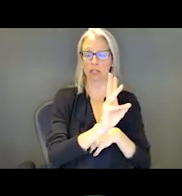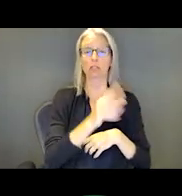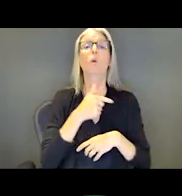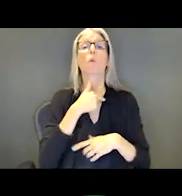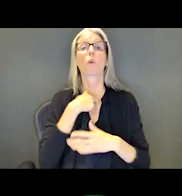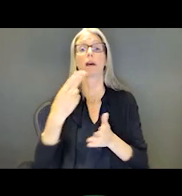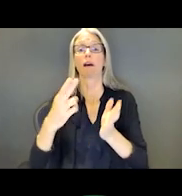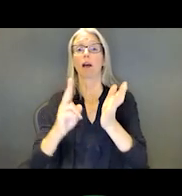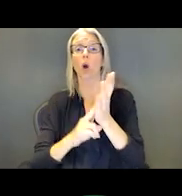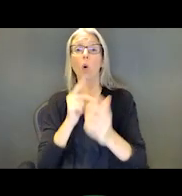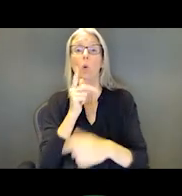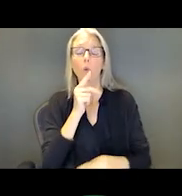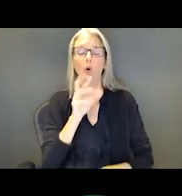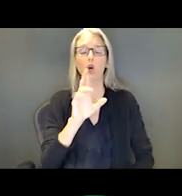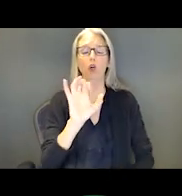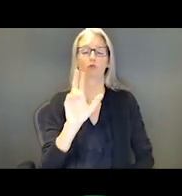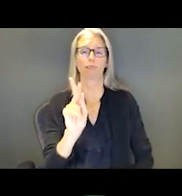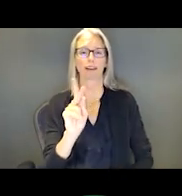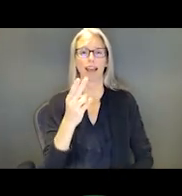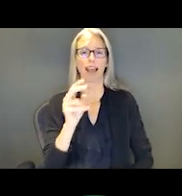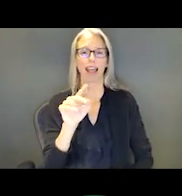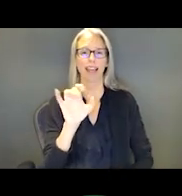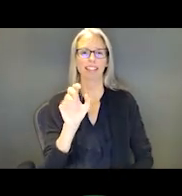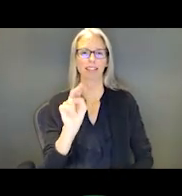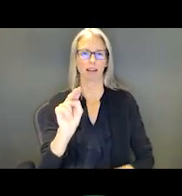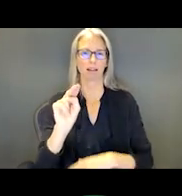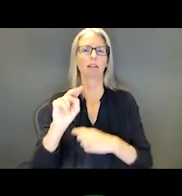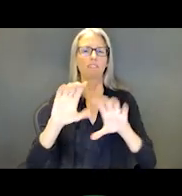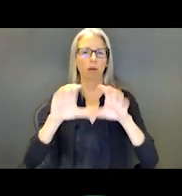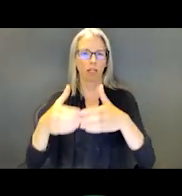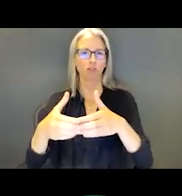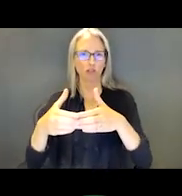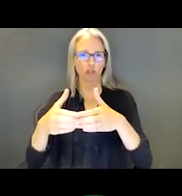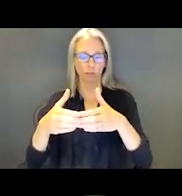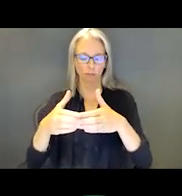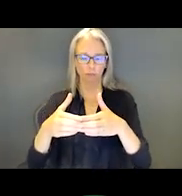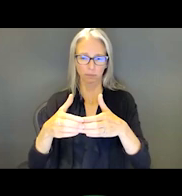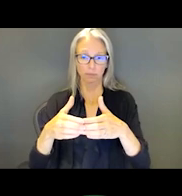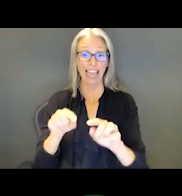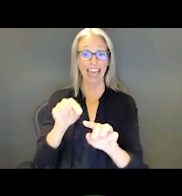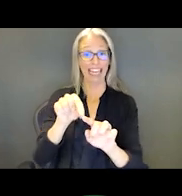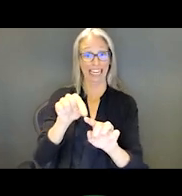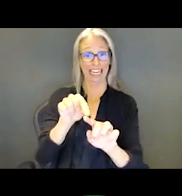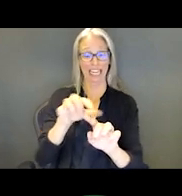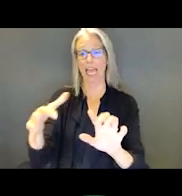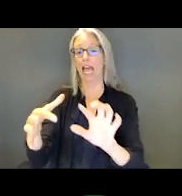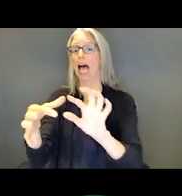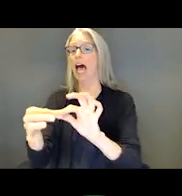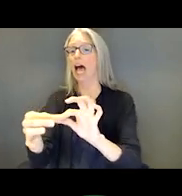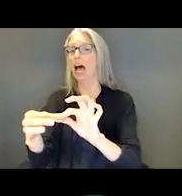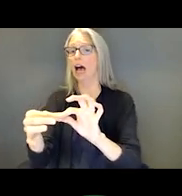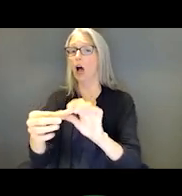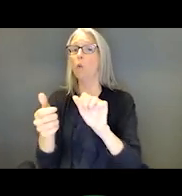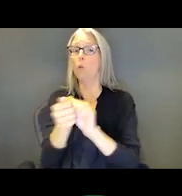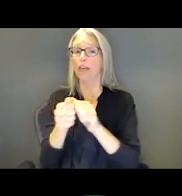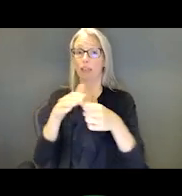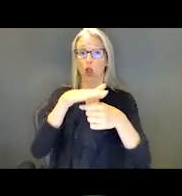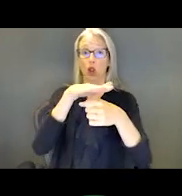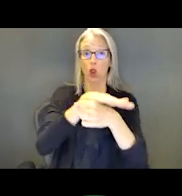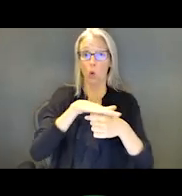Advocates and organizations in each. Community to gather. adaptive equipment and we did it.